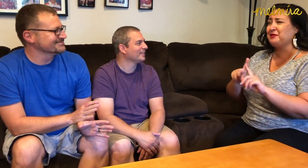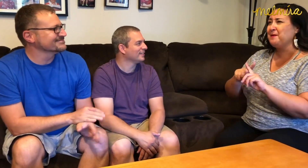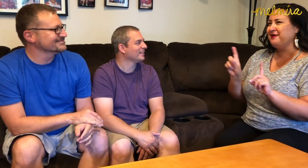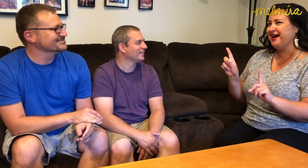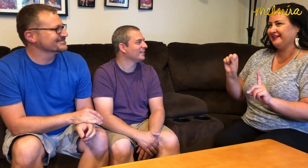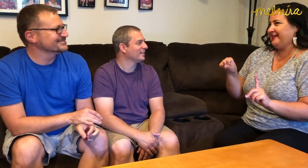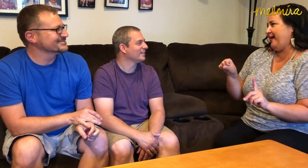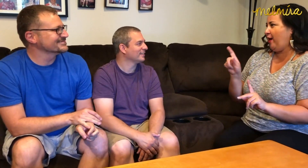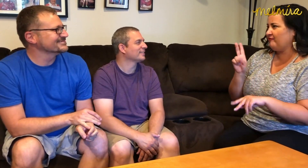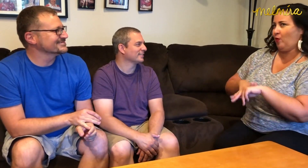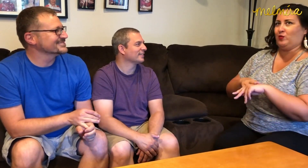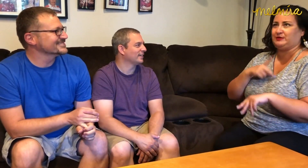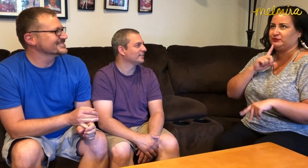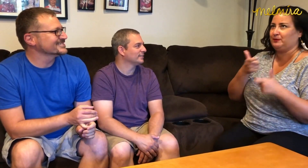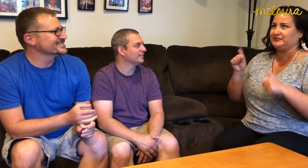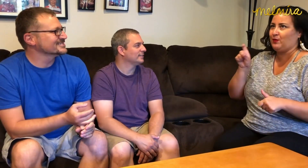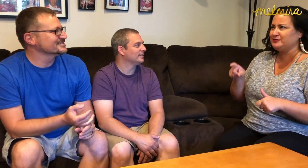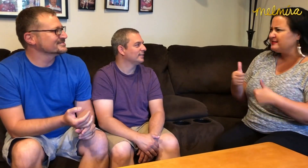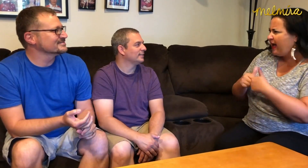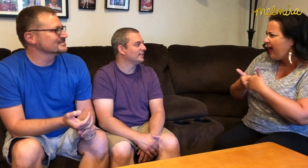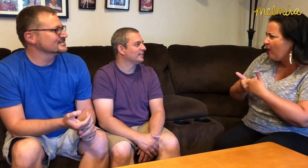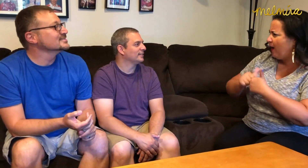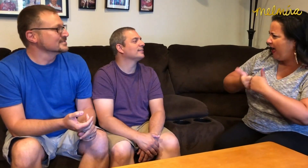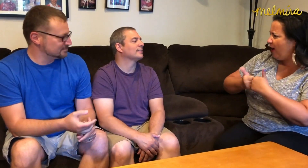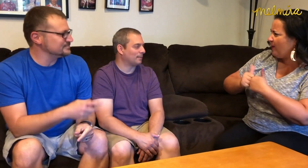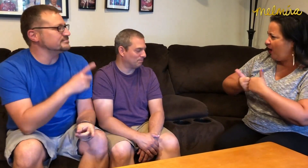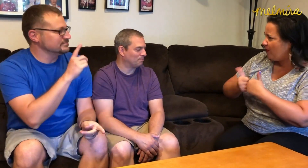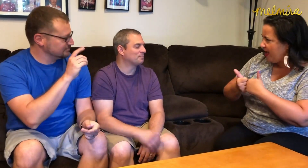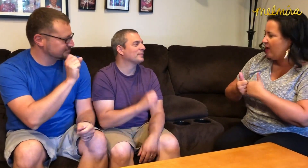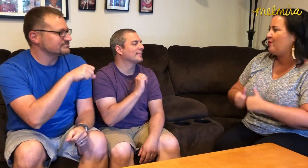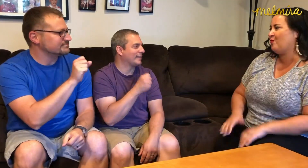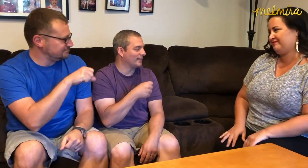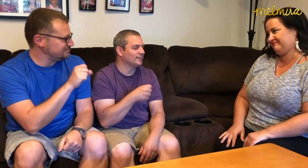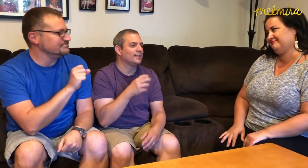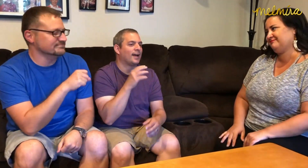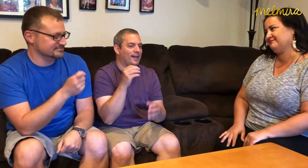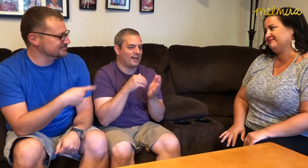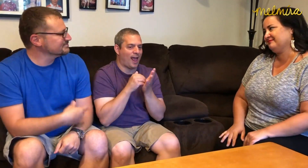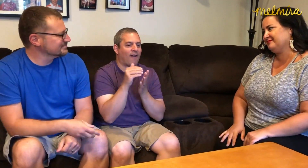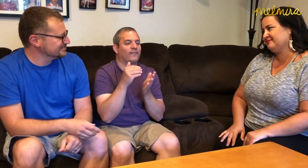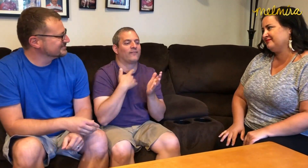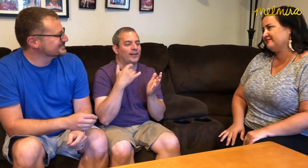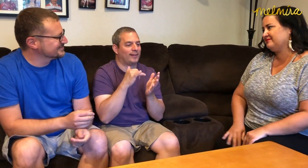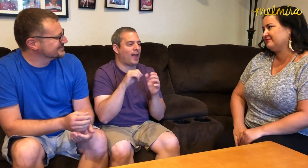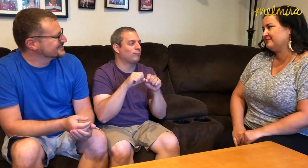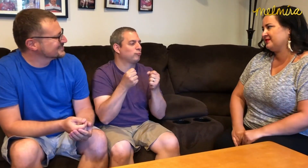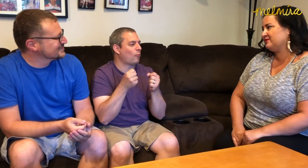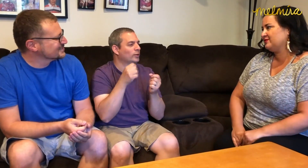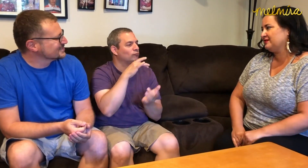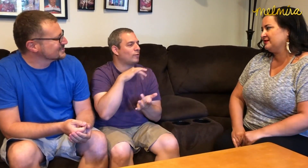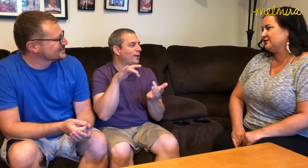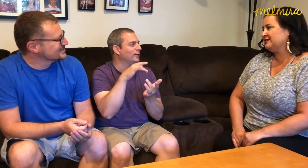But, of course I'm sure the BIG question is, how? Yes. Yes. And often, we felt like a broken record,